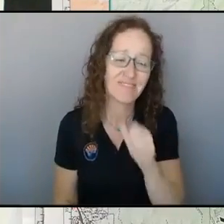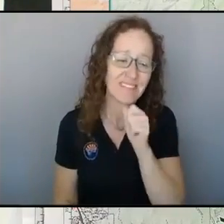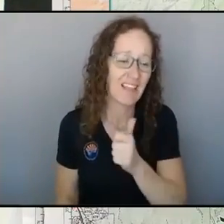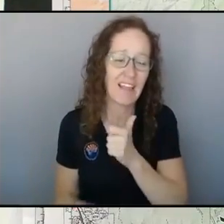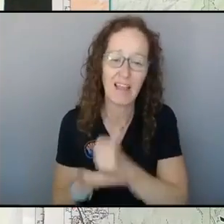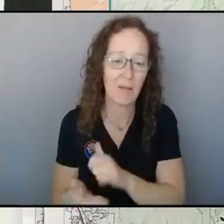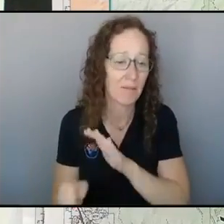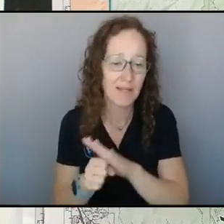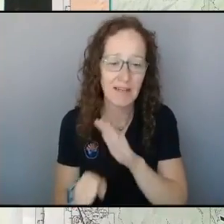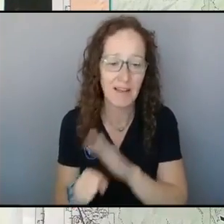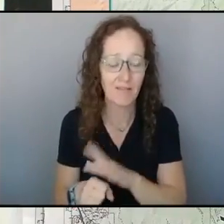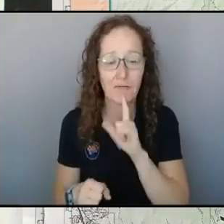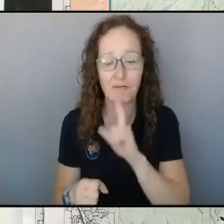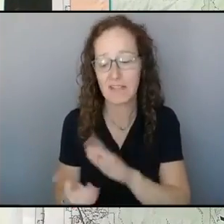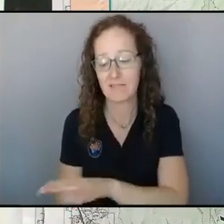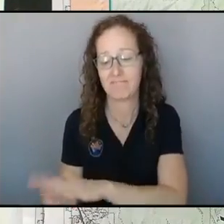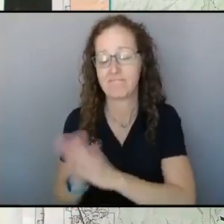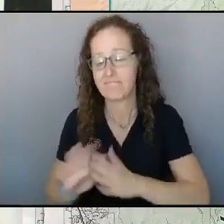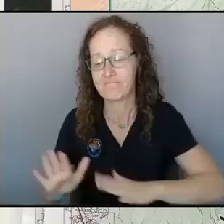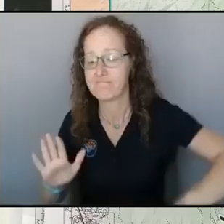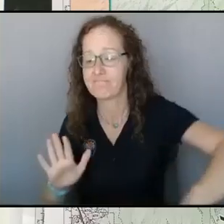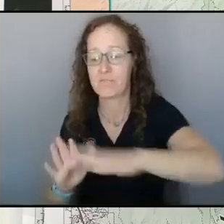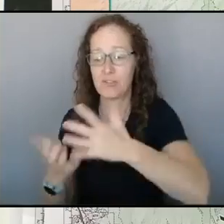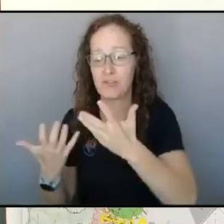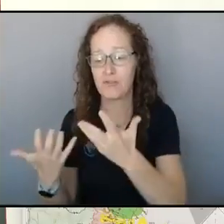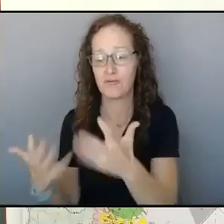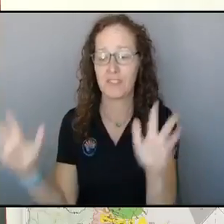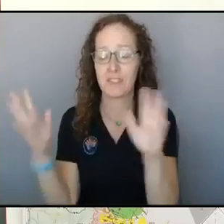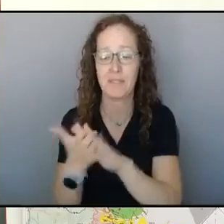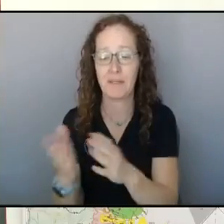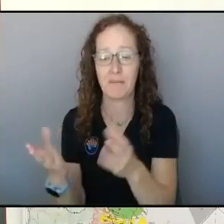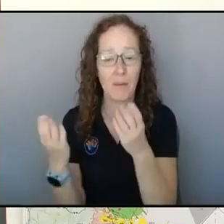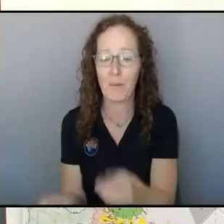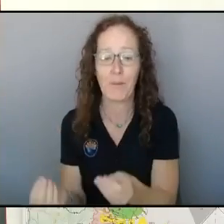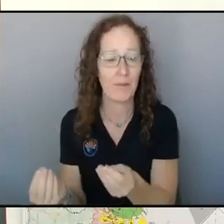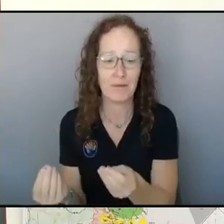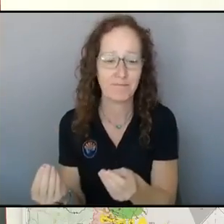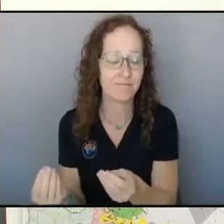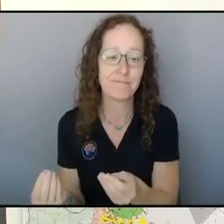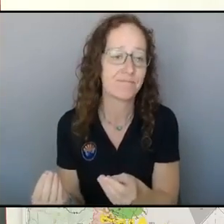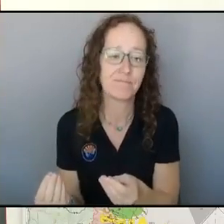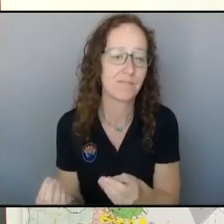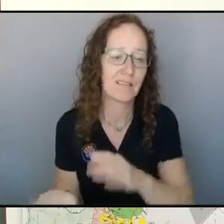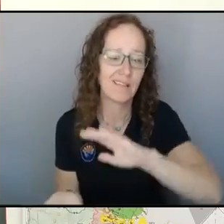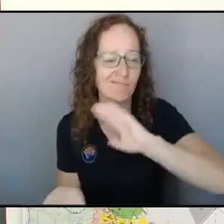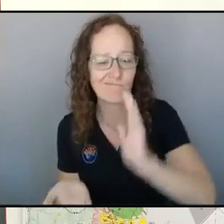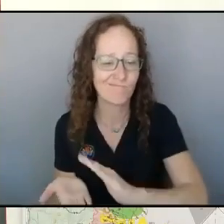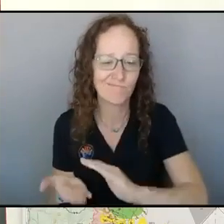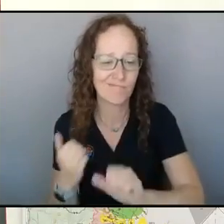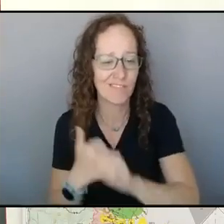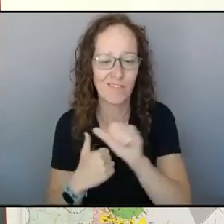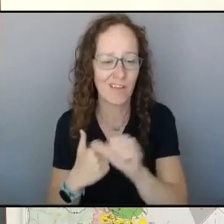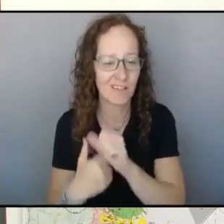that fire danger out there. If we look at the matrix here you know here we have this day it's very dynamic, it's very complex,